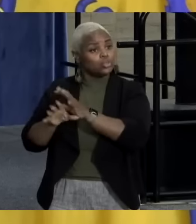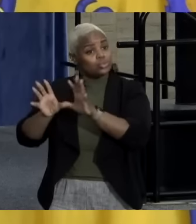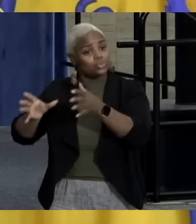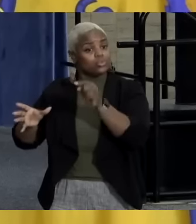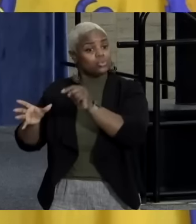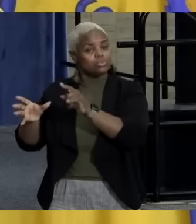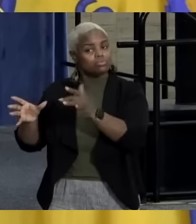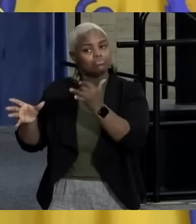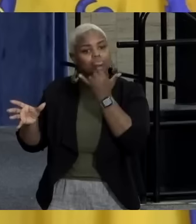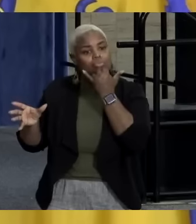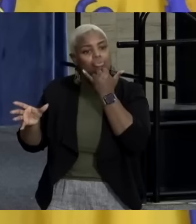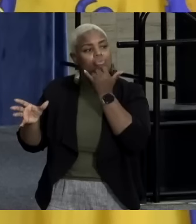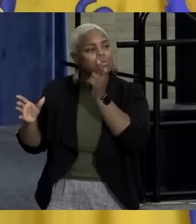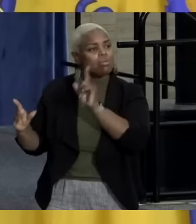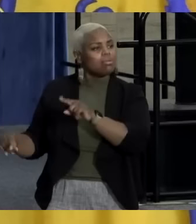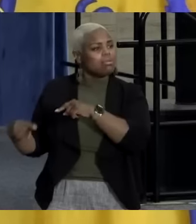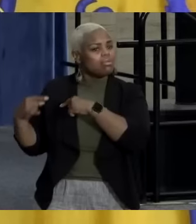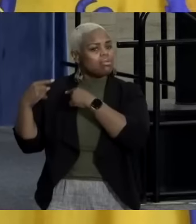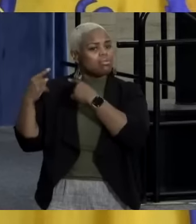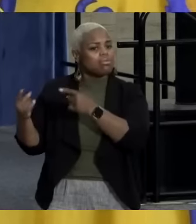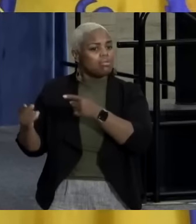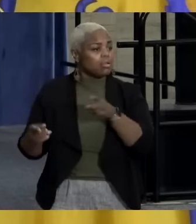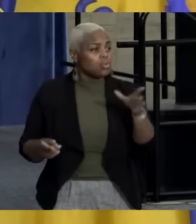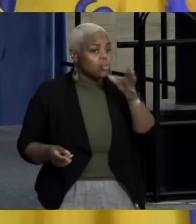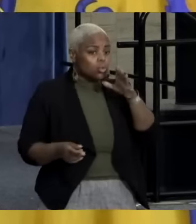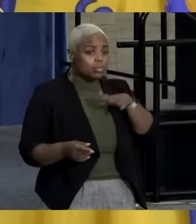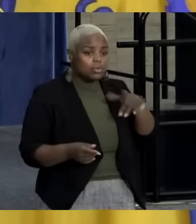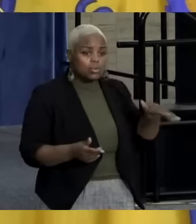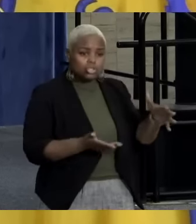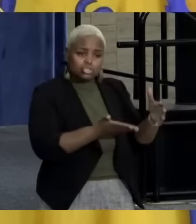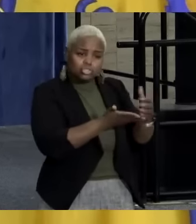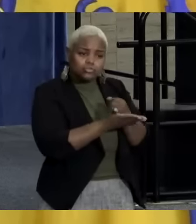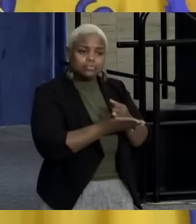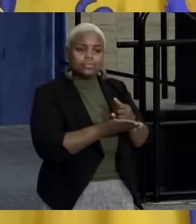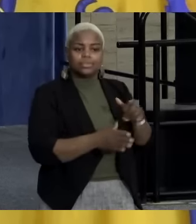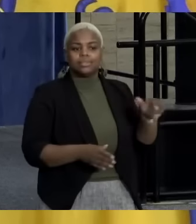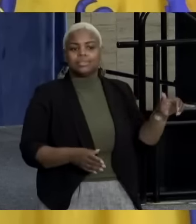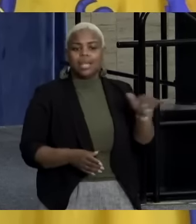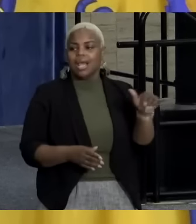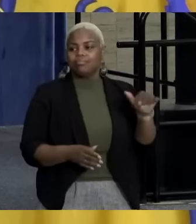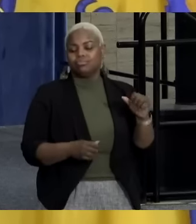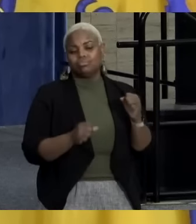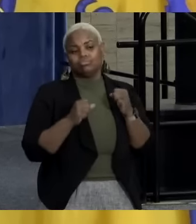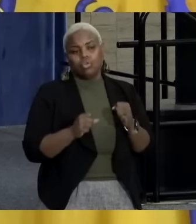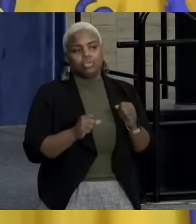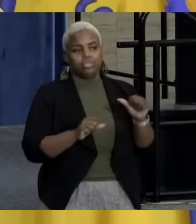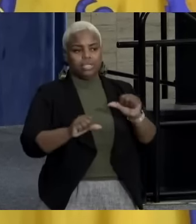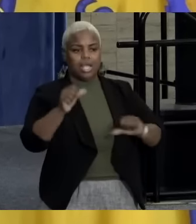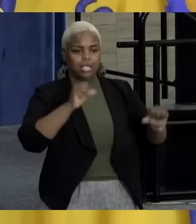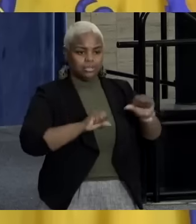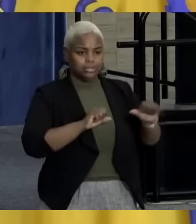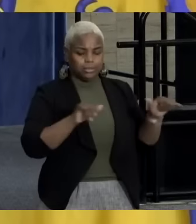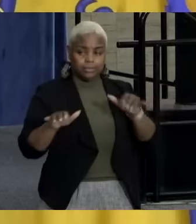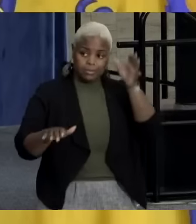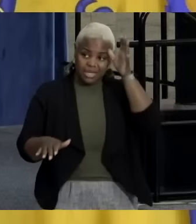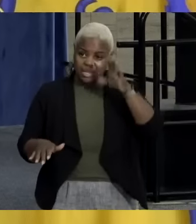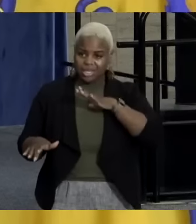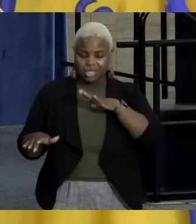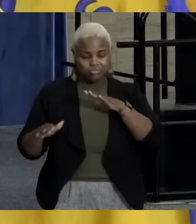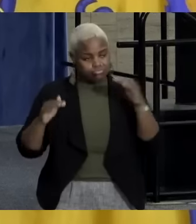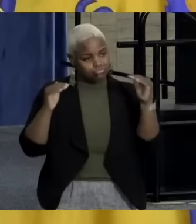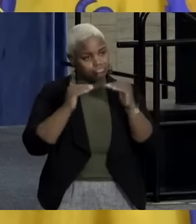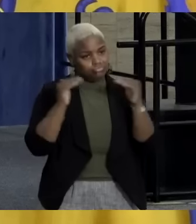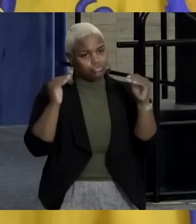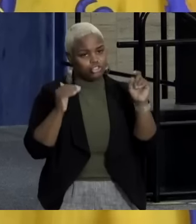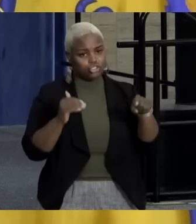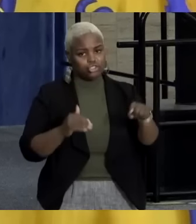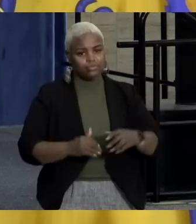Women deserve the same rigorous science as is used for men. We don't believe in medical dogma. We